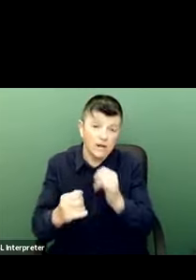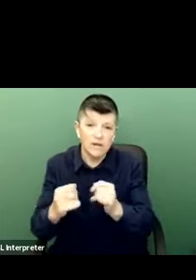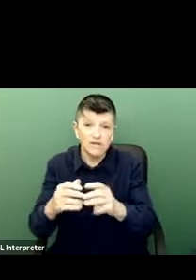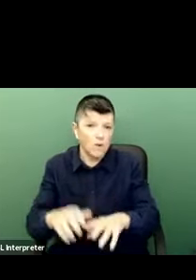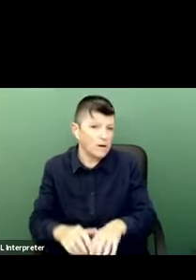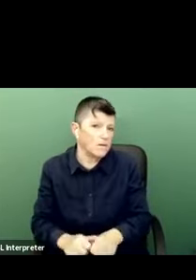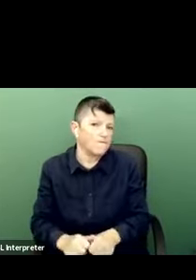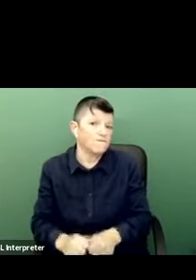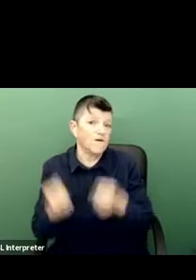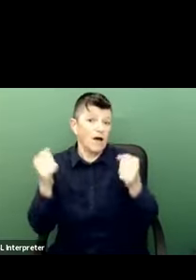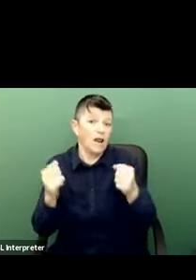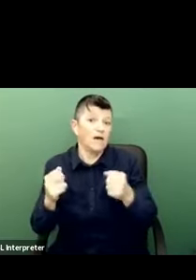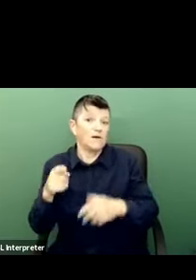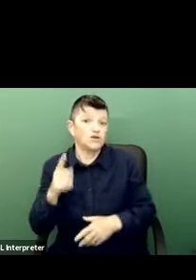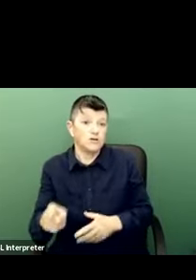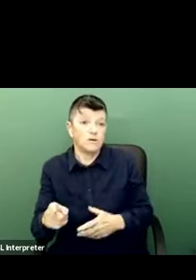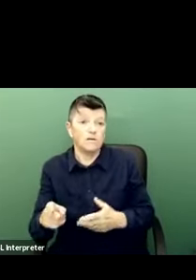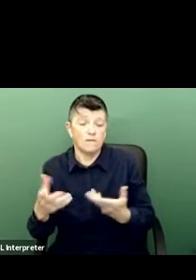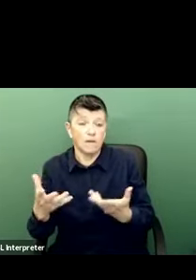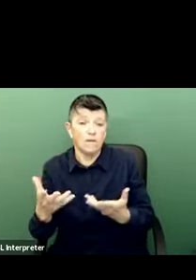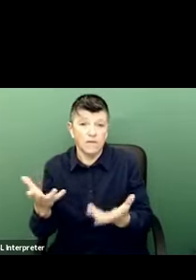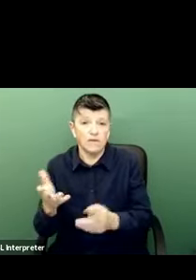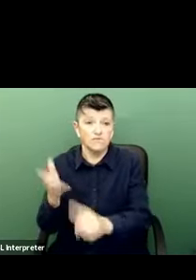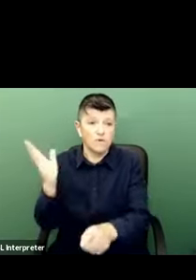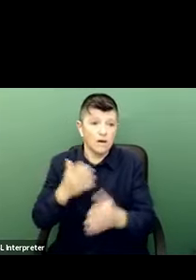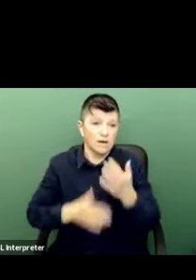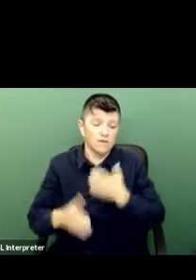ways include fresh legislation with an agreed